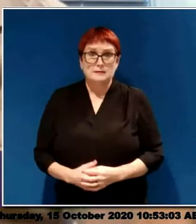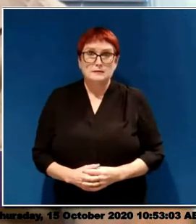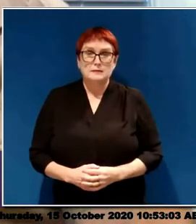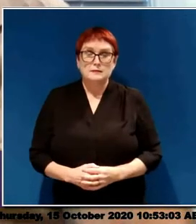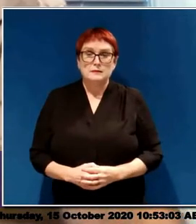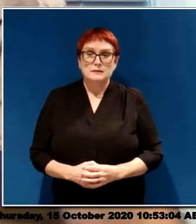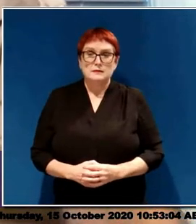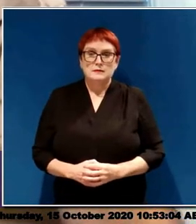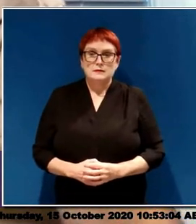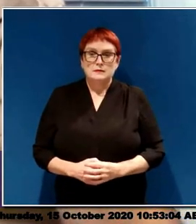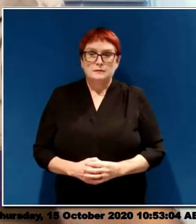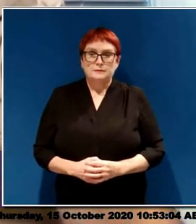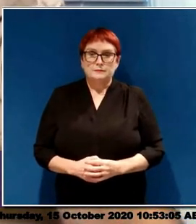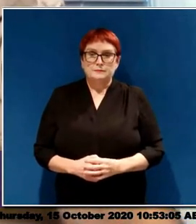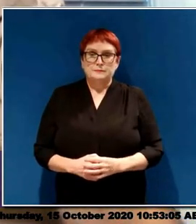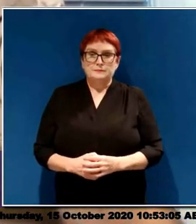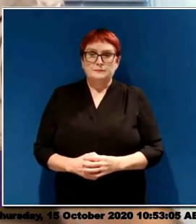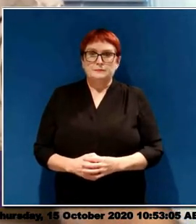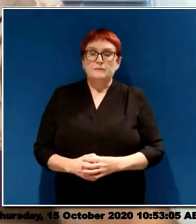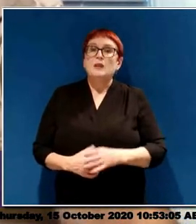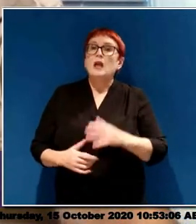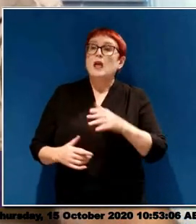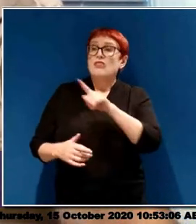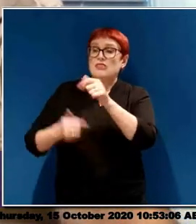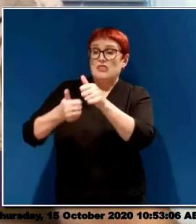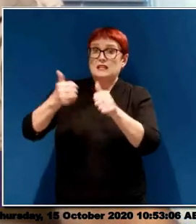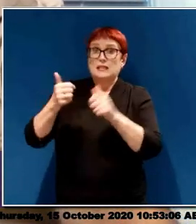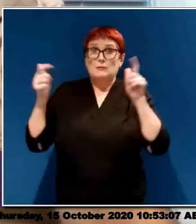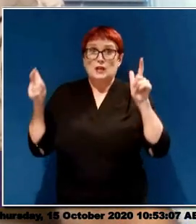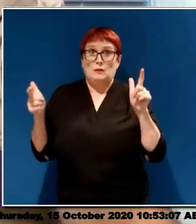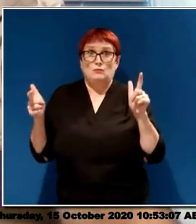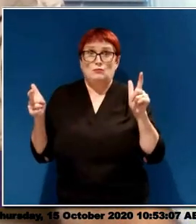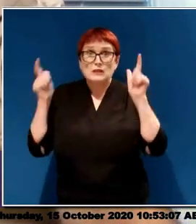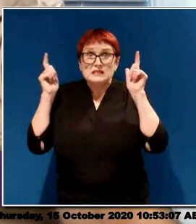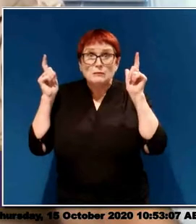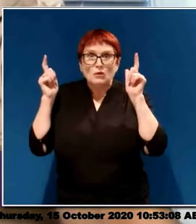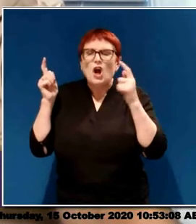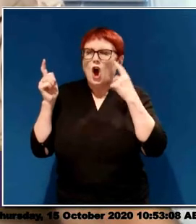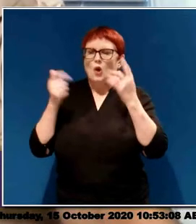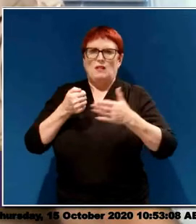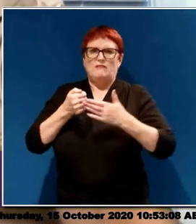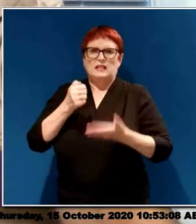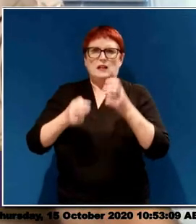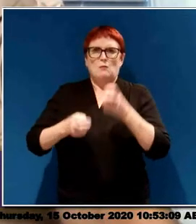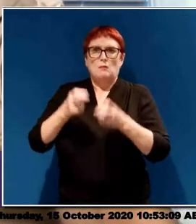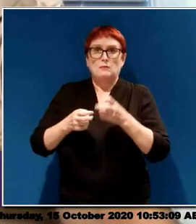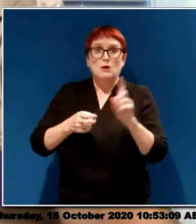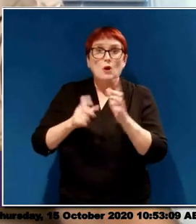going to fix the problem, and he sat Jack next to her all day. And Jack said it was the worst day of his life.